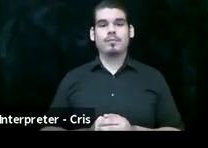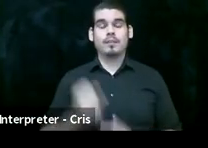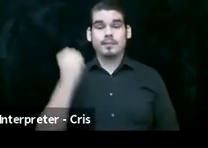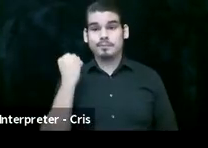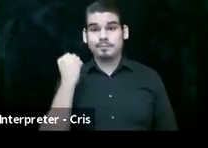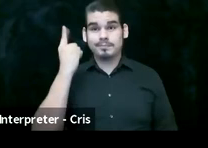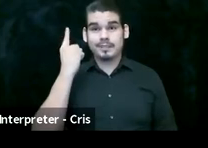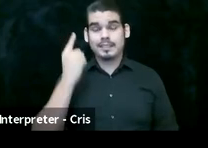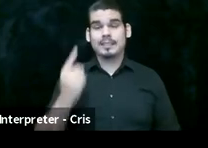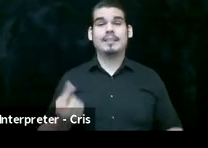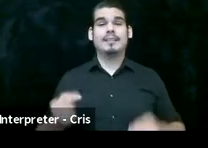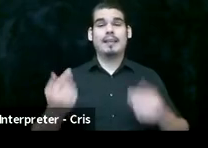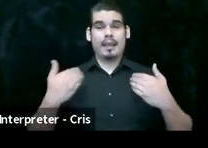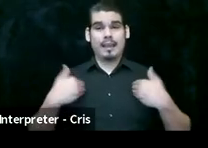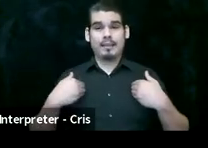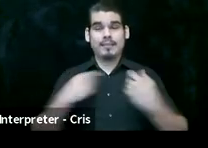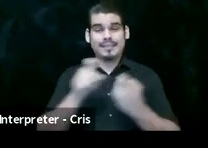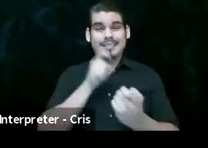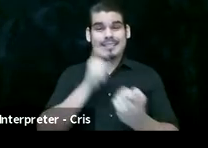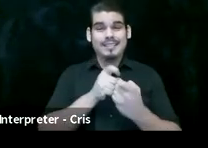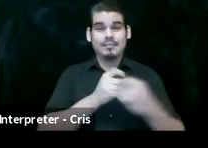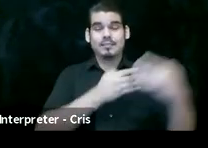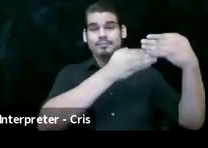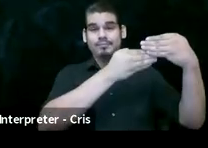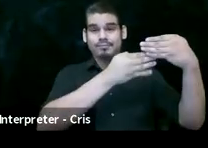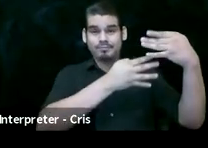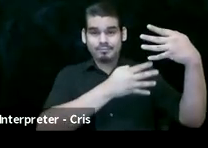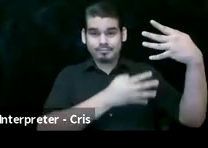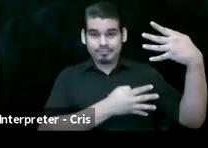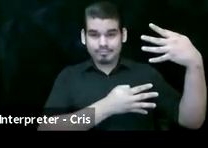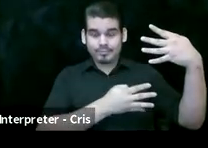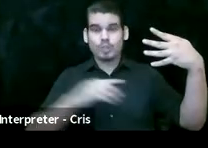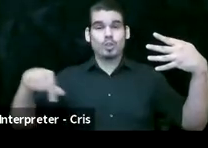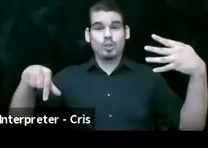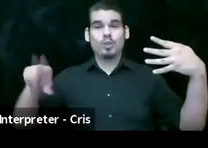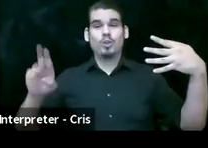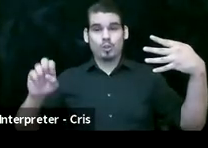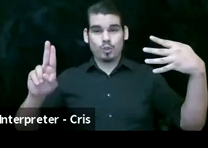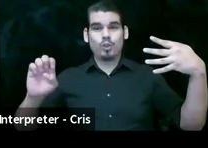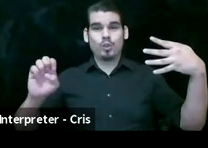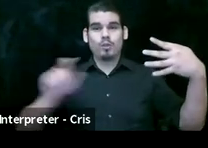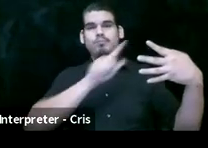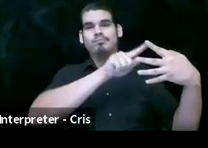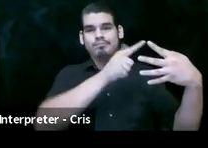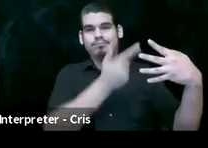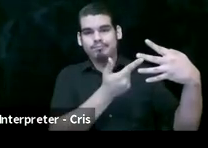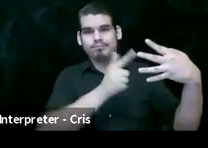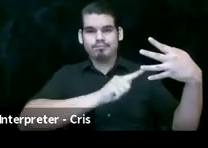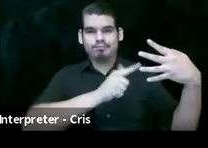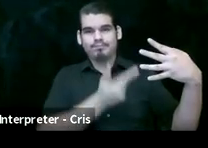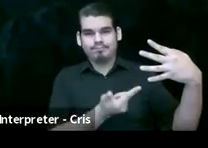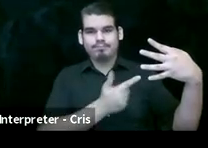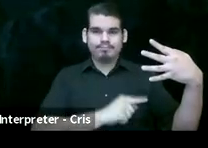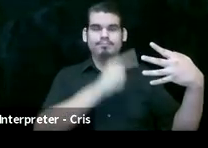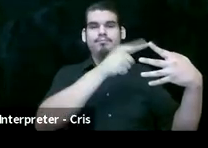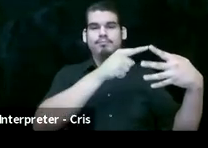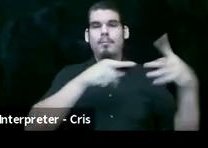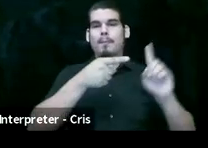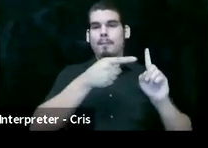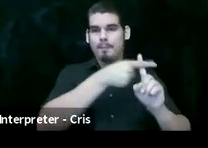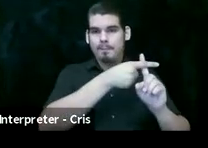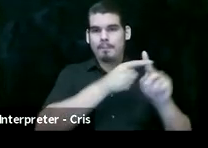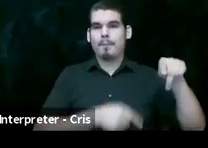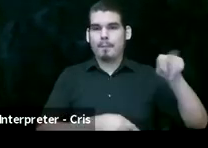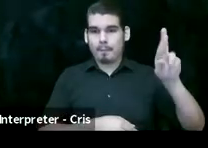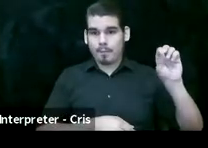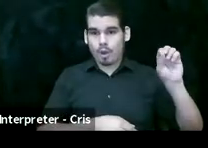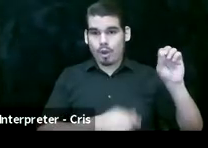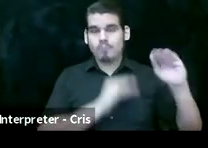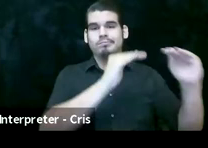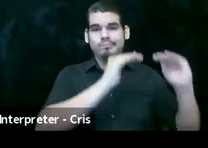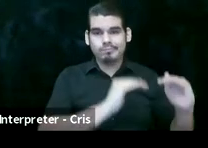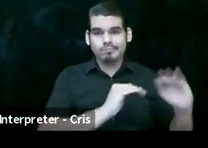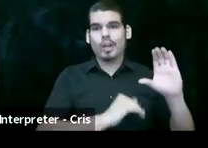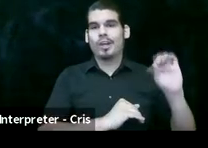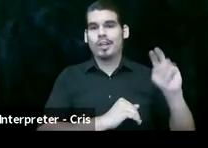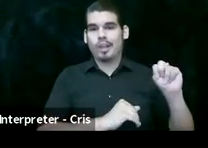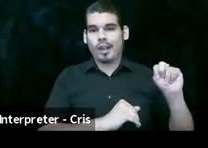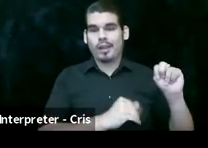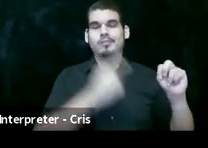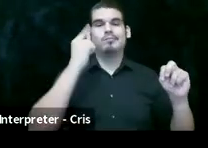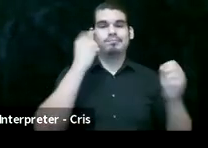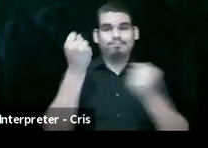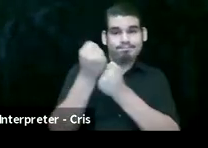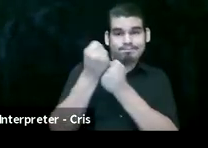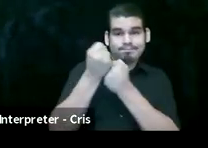Katherine Squire: And we're actually going to use the chat for that we're going to alternate between pro con and the way that we're going to use the chat room is to have delegates enter the following information so you're going to enter whether you're a pro and con.